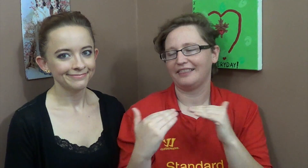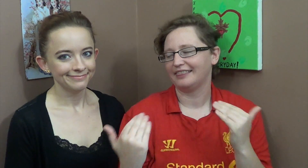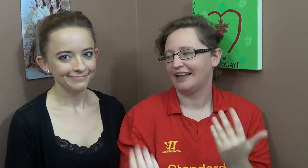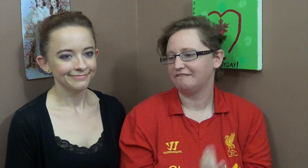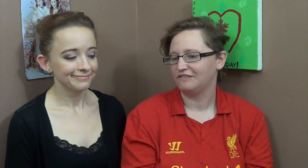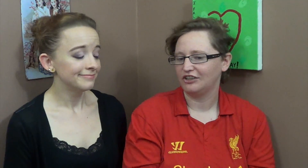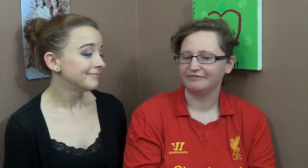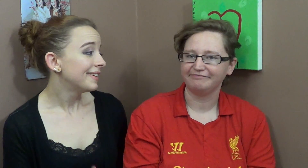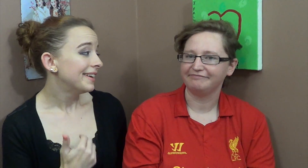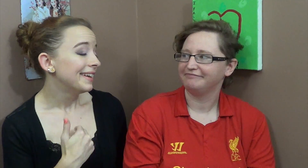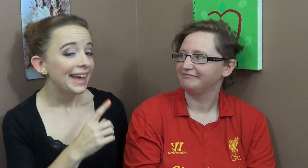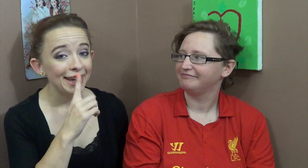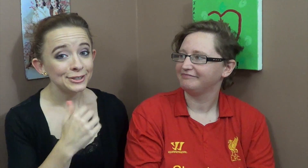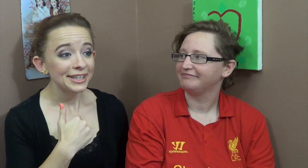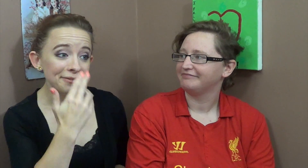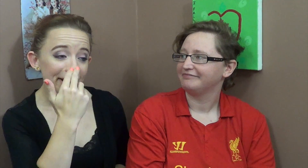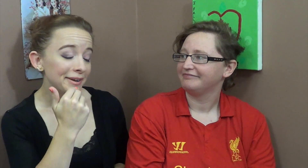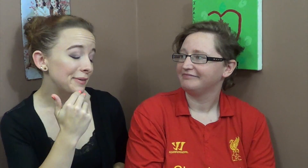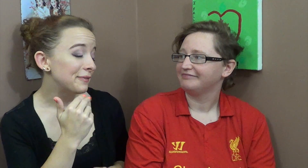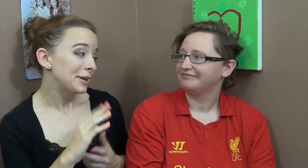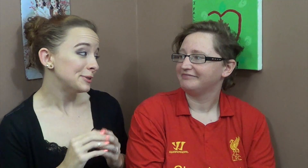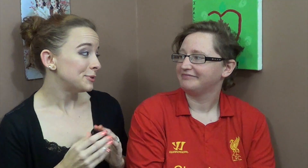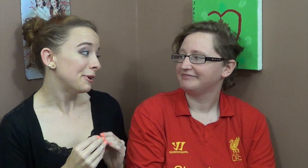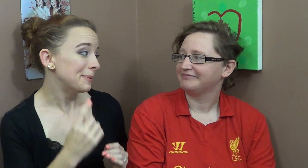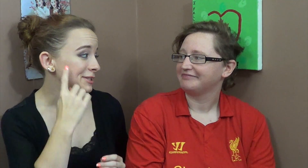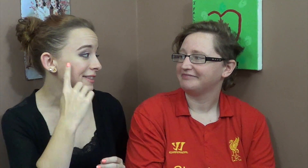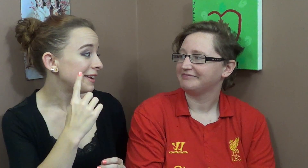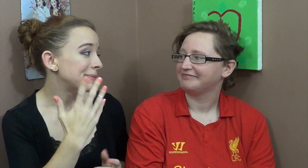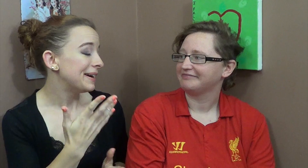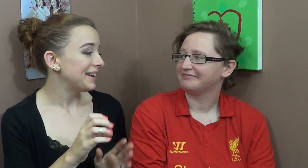noise levels. I actually have kind of a funny story which I think might